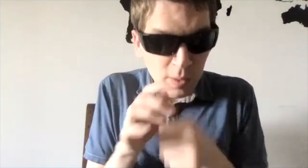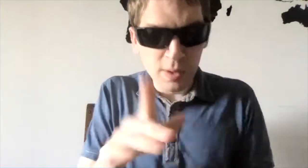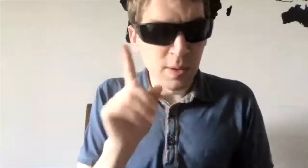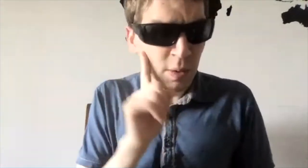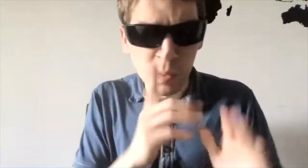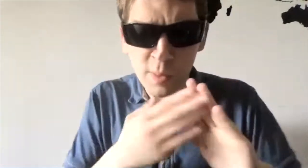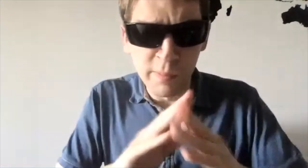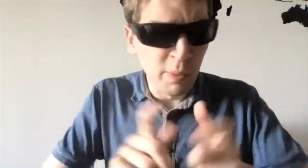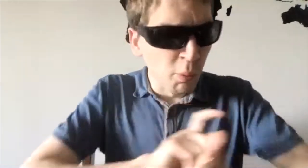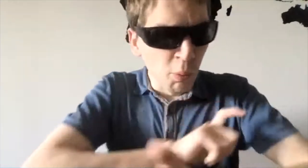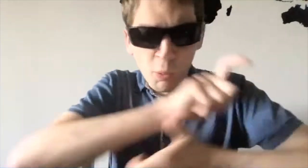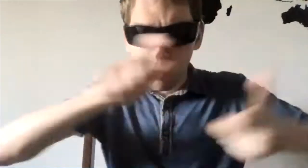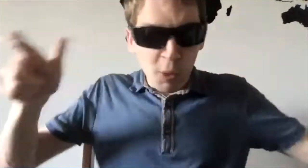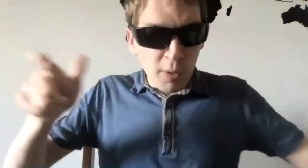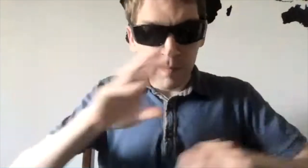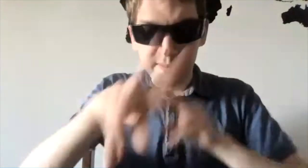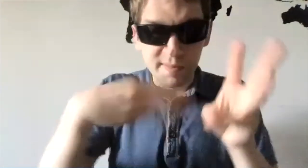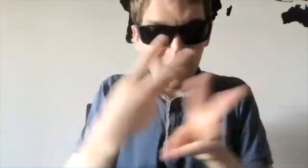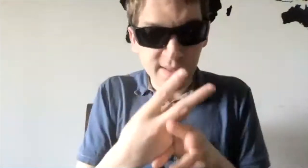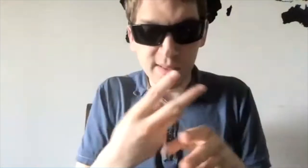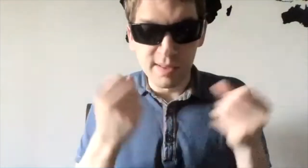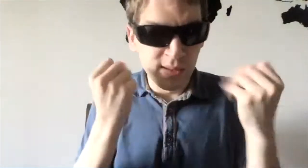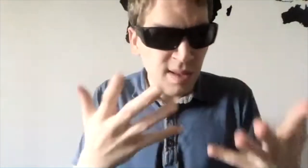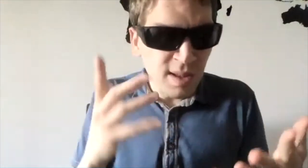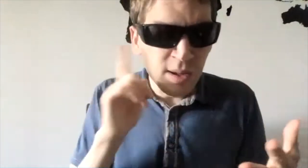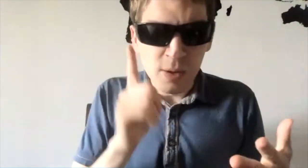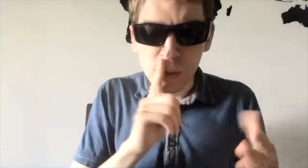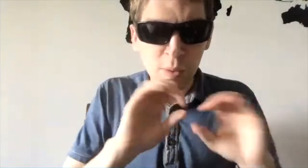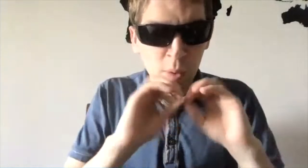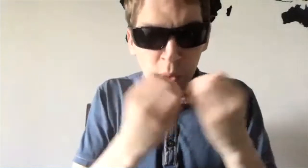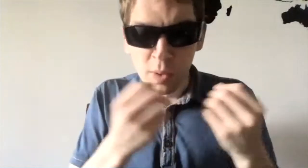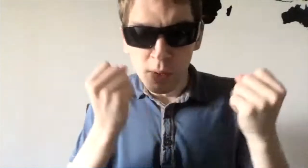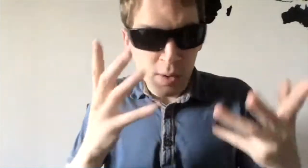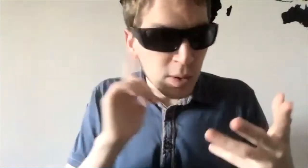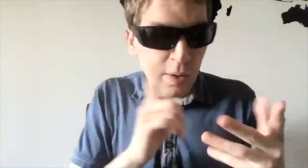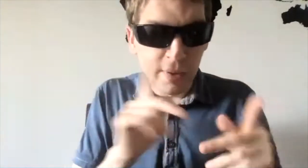Again, it's not about just our local, our little community, our Deafblind community.